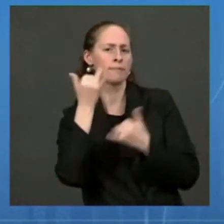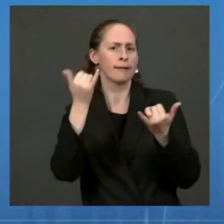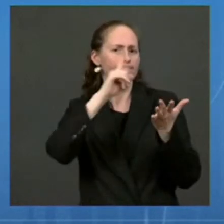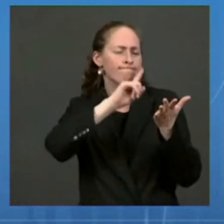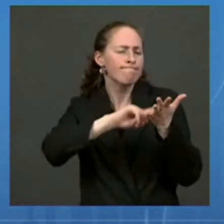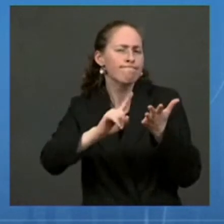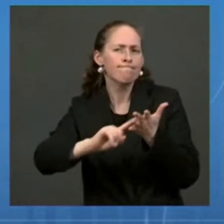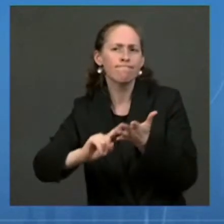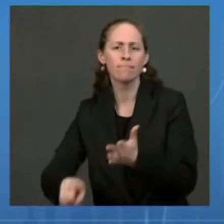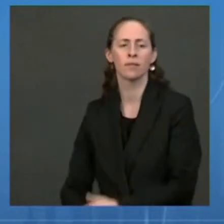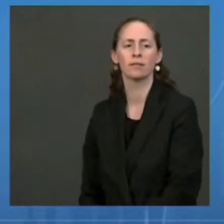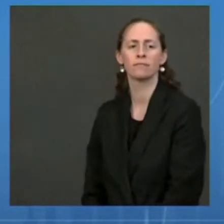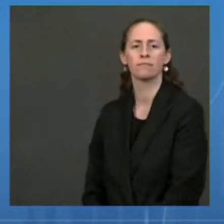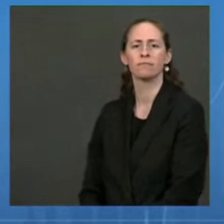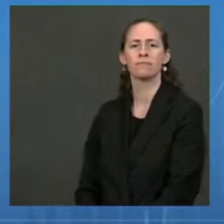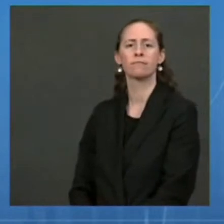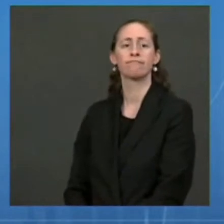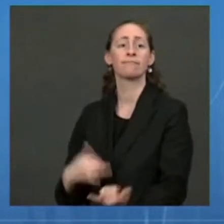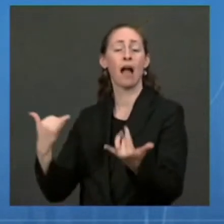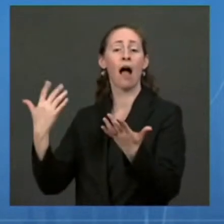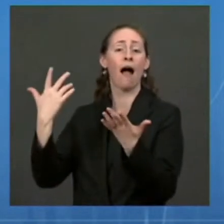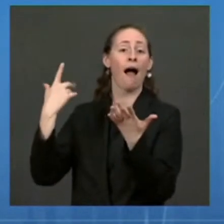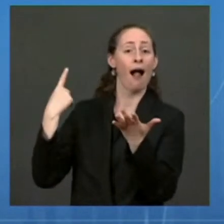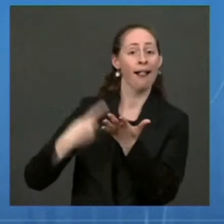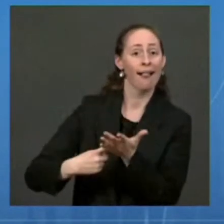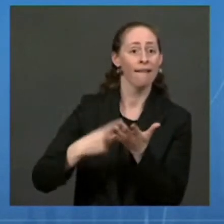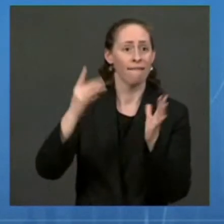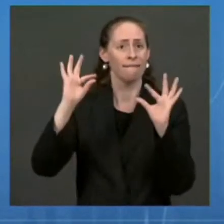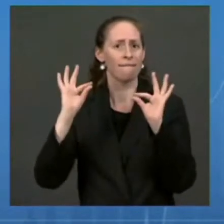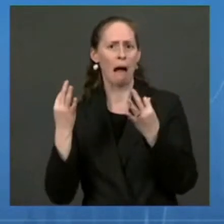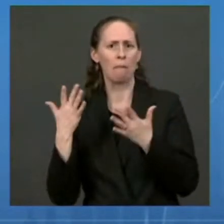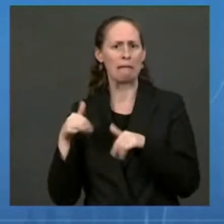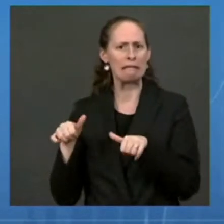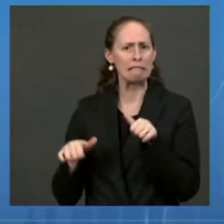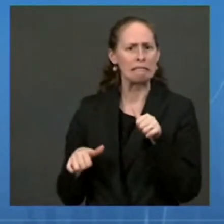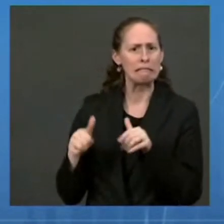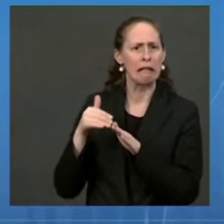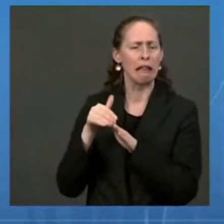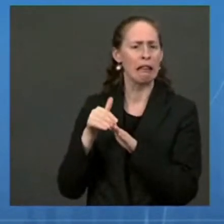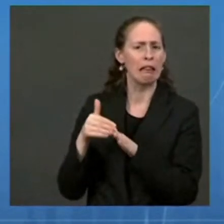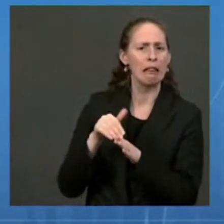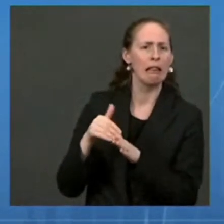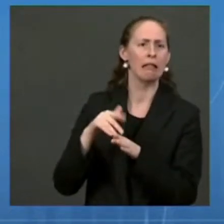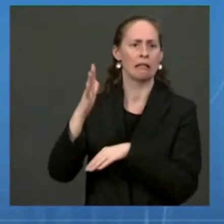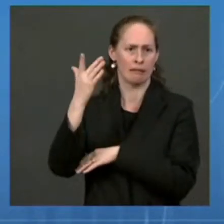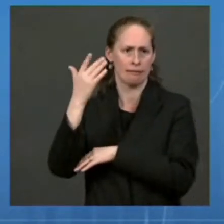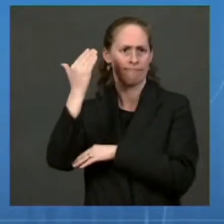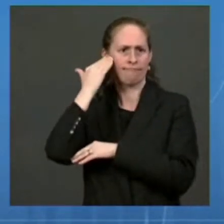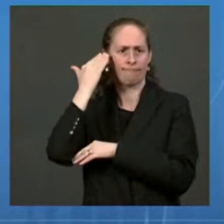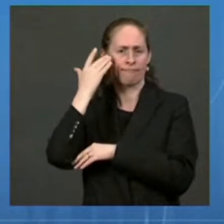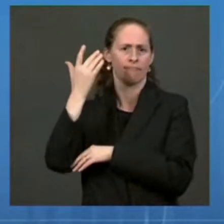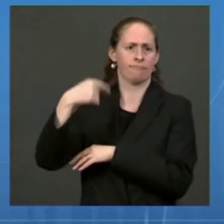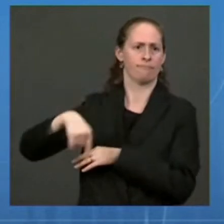IMMUNO JUSTY AMONG THOSE LOWER THAN FIVE YEARS OLD. SO IN TERMS OF CONFIDENCE AND FAMILIES THAT HAVE